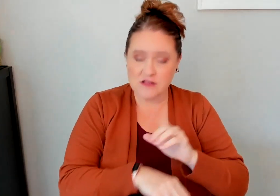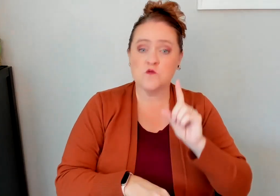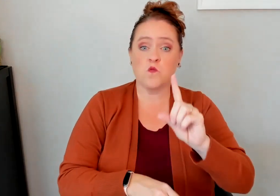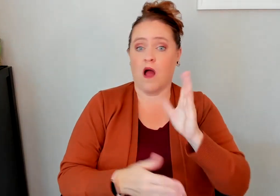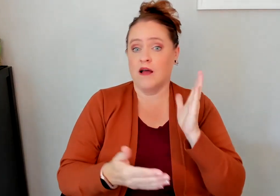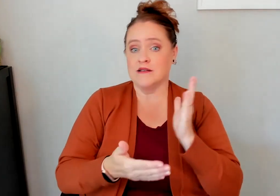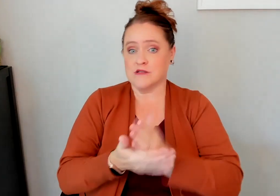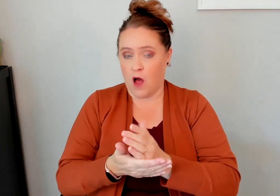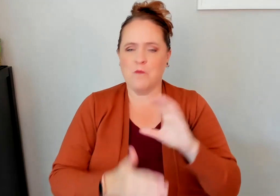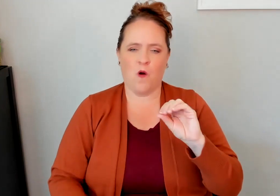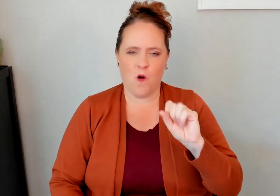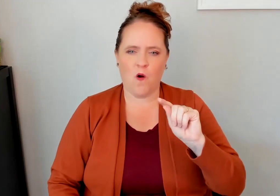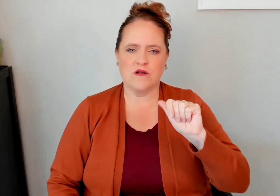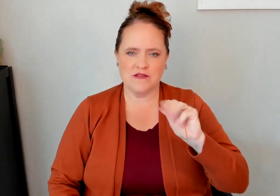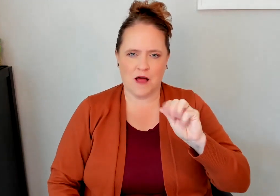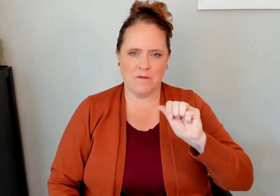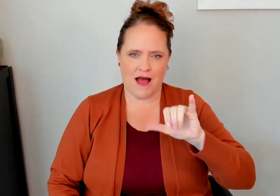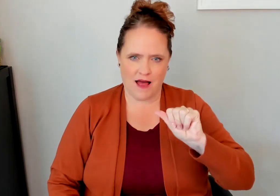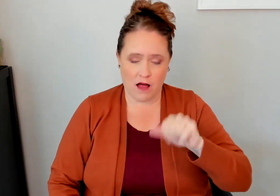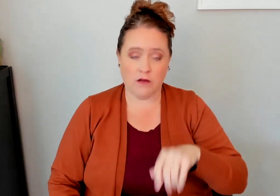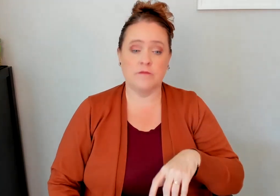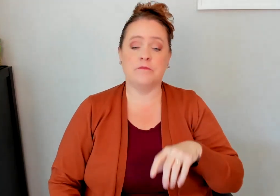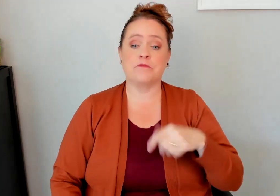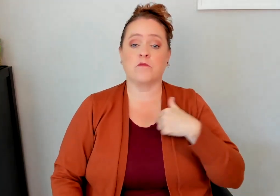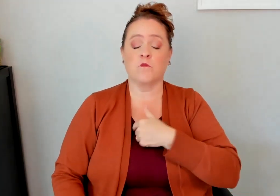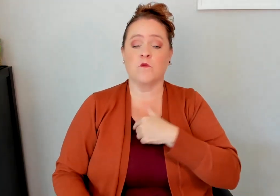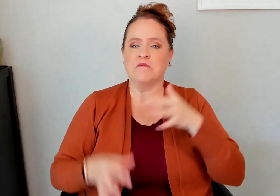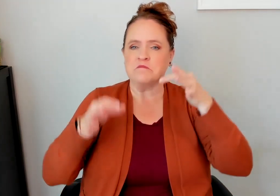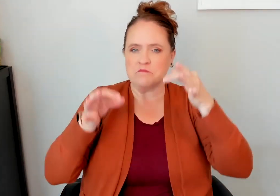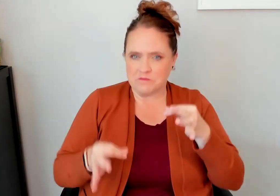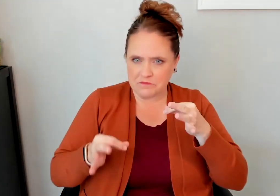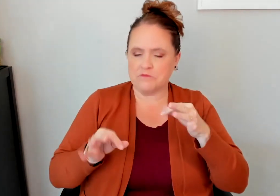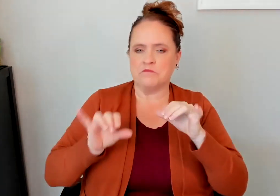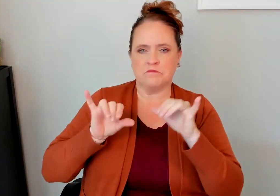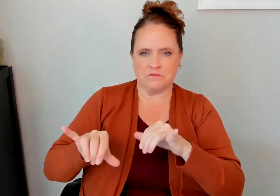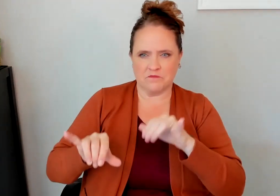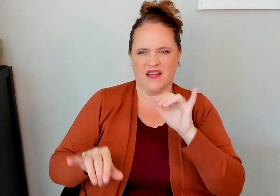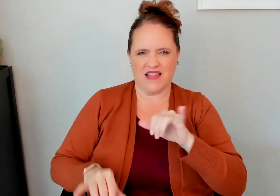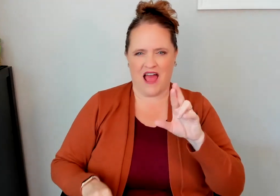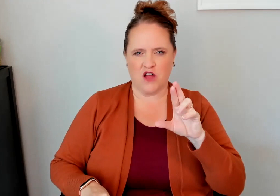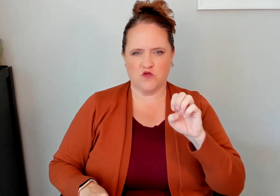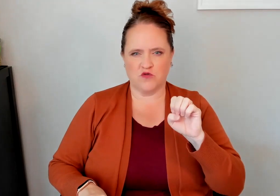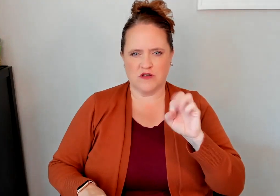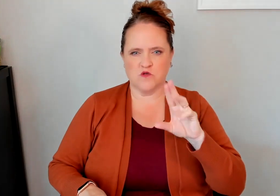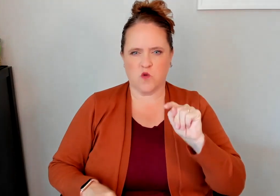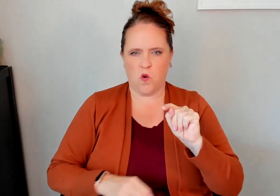and one of the stops was at the port of Costa Maya. We had decided to spend the day